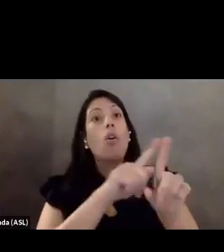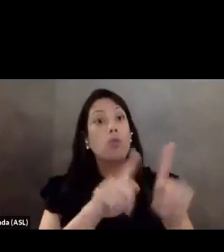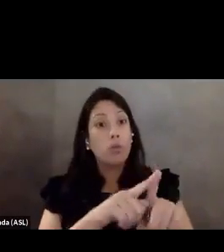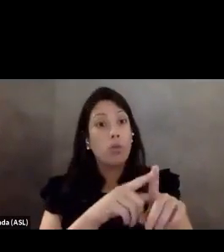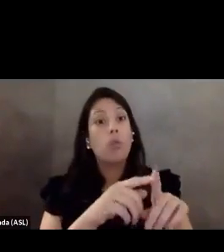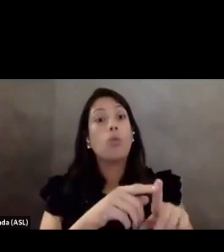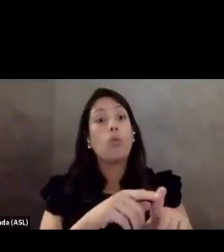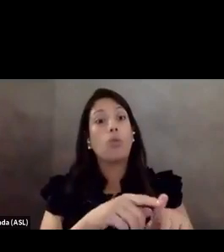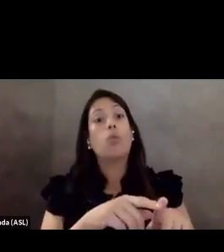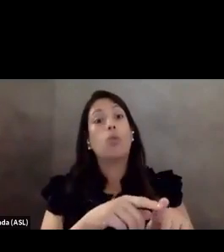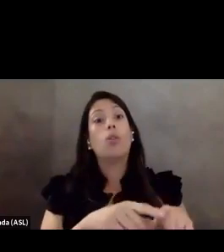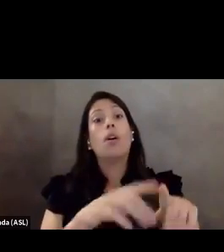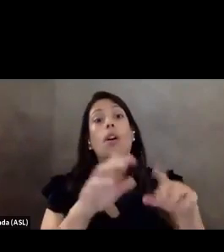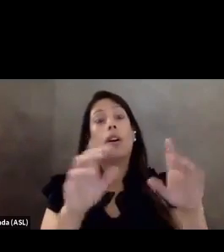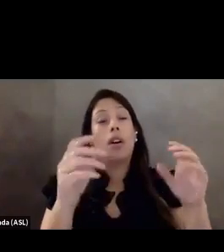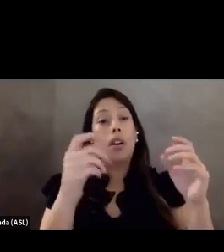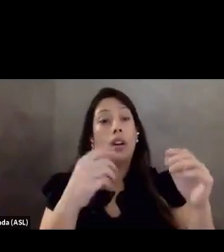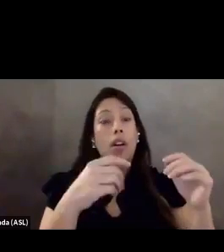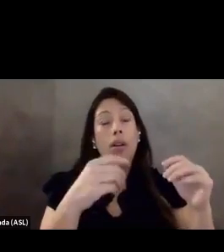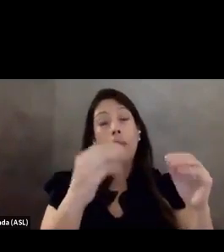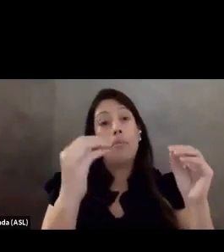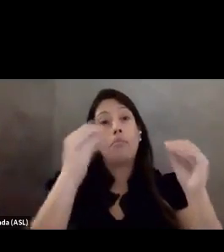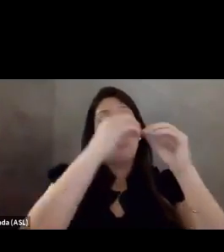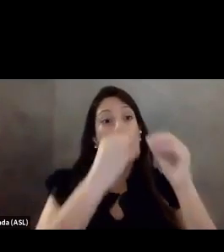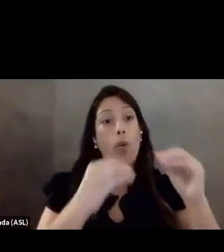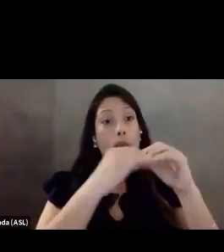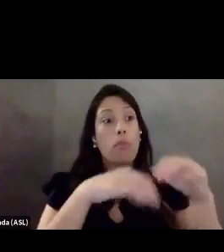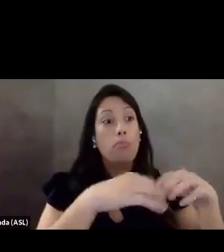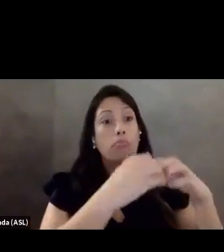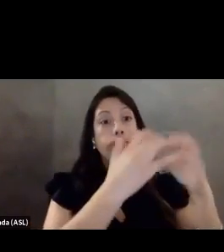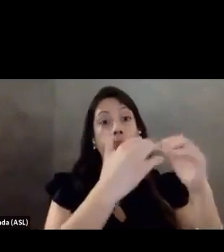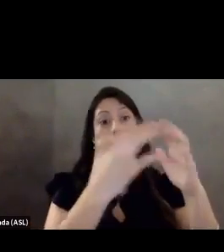weren't doing all the outreach and testing. Once we find someone who is the case, we